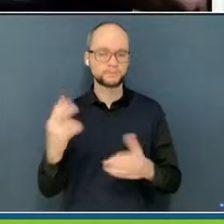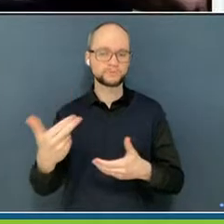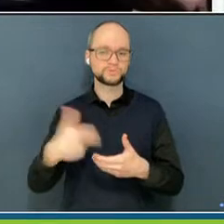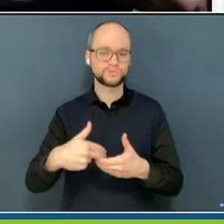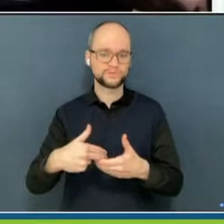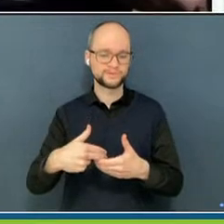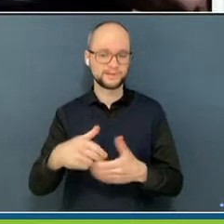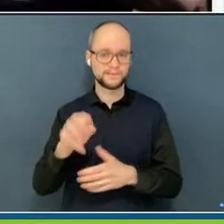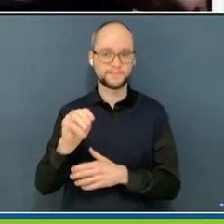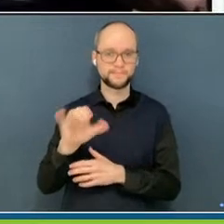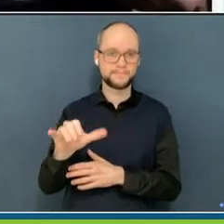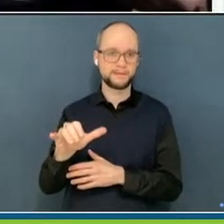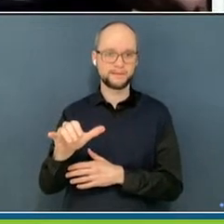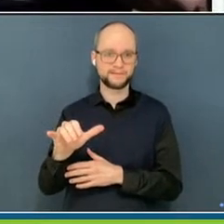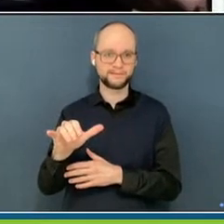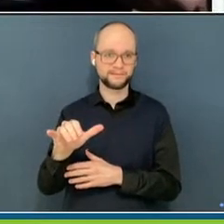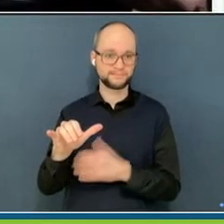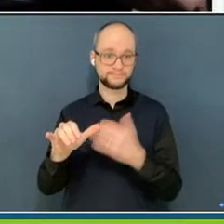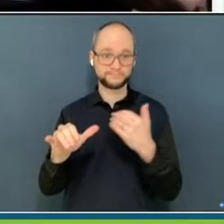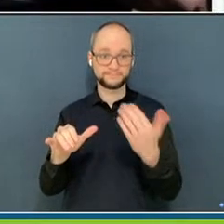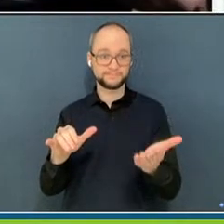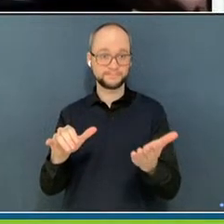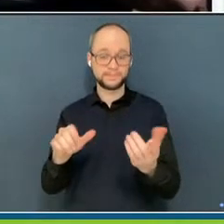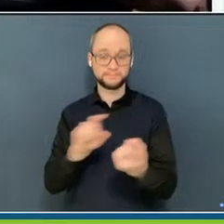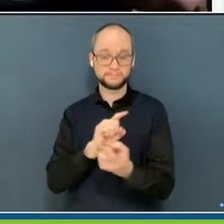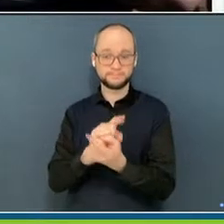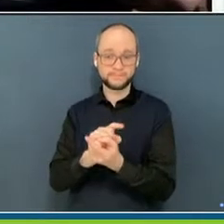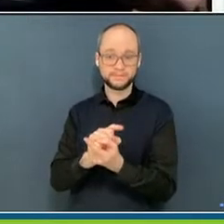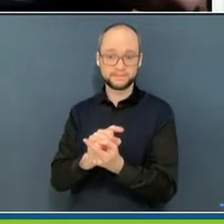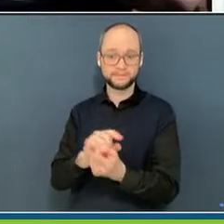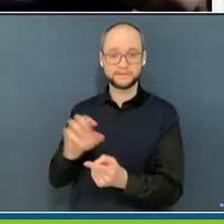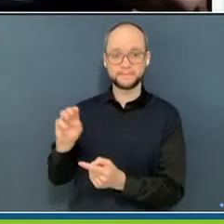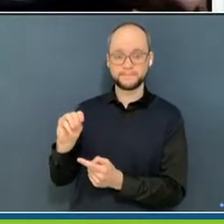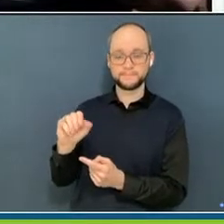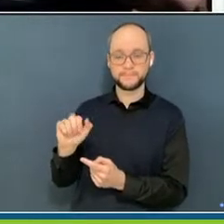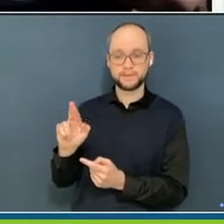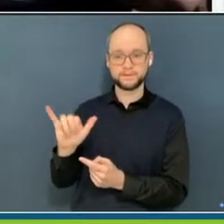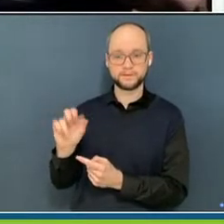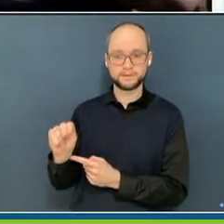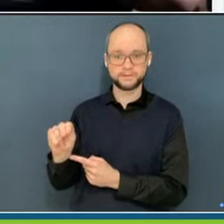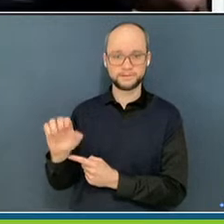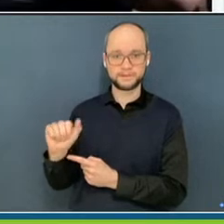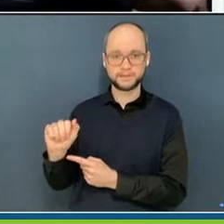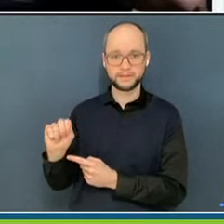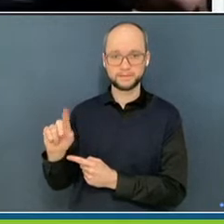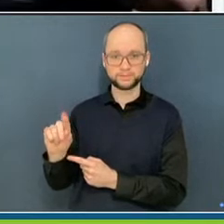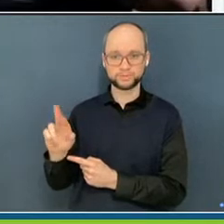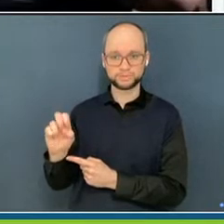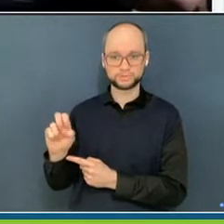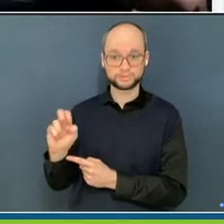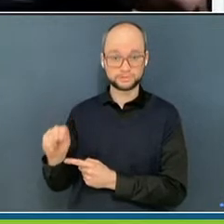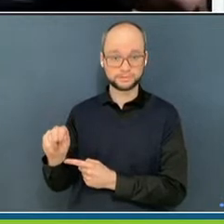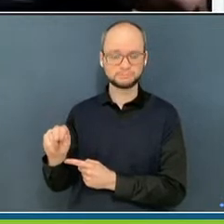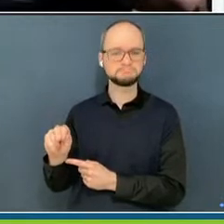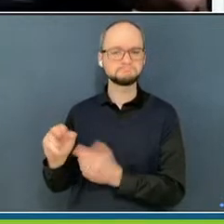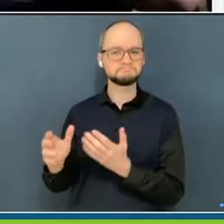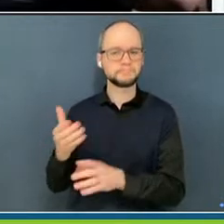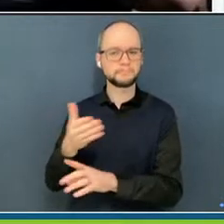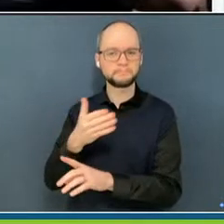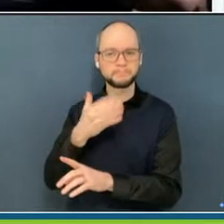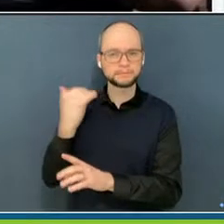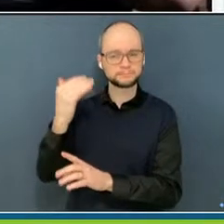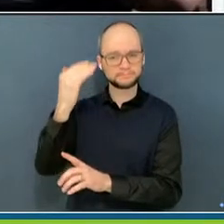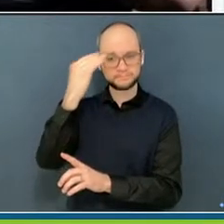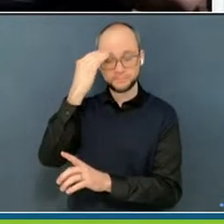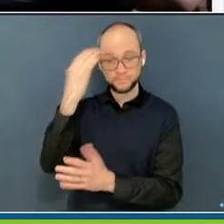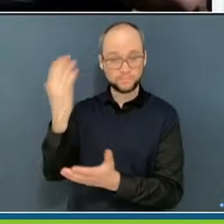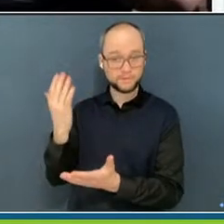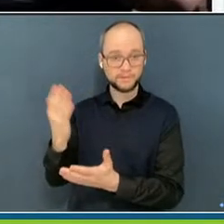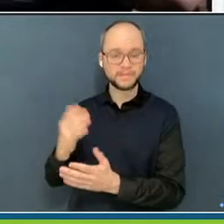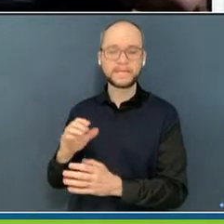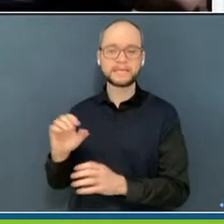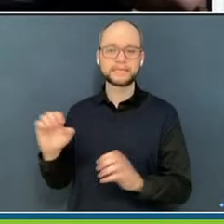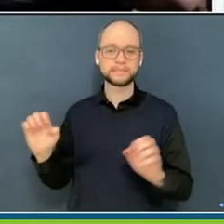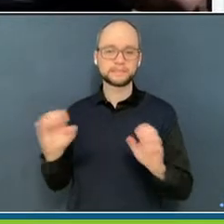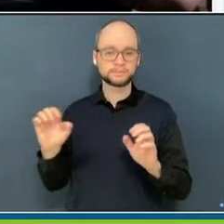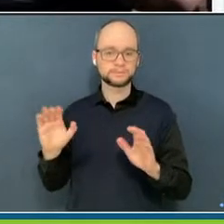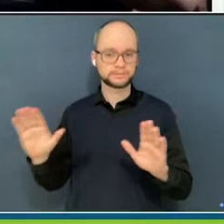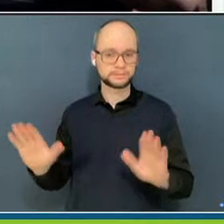program where we meet Marian Anderson. She is best known for the Easter Sunday concert in 1929